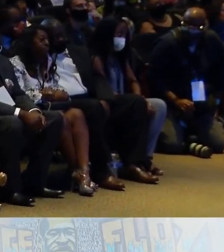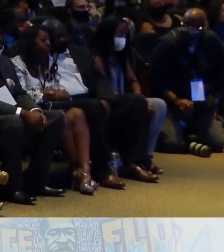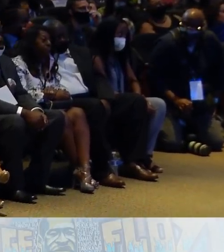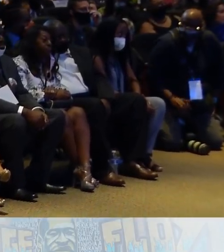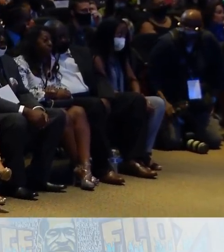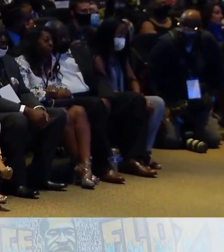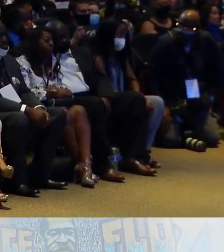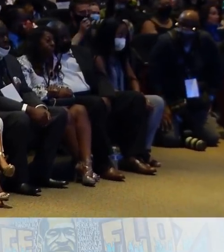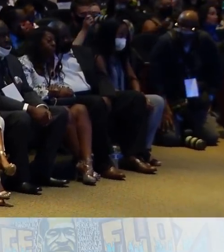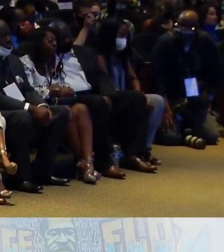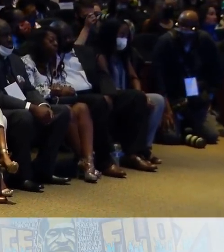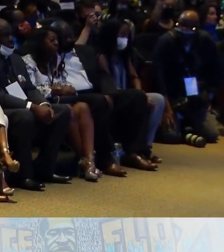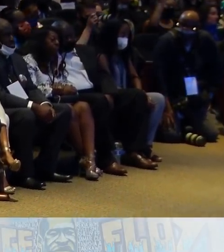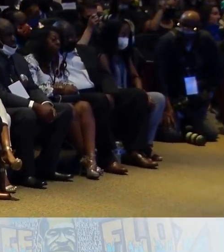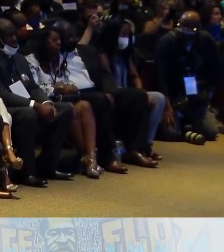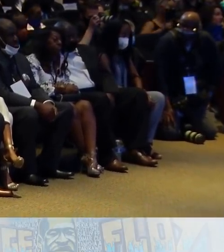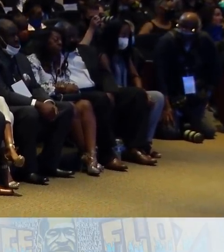OH, PRAISE GOD